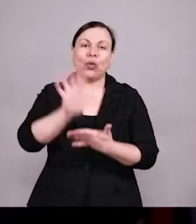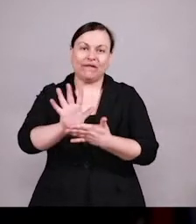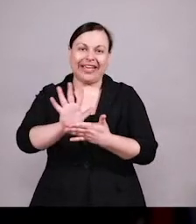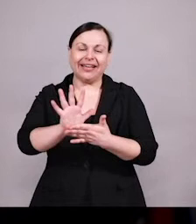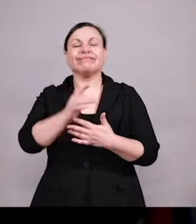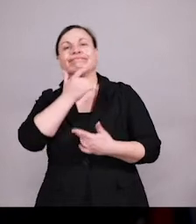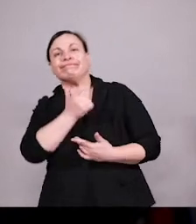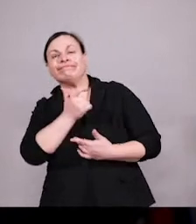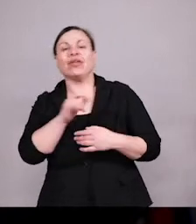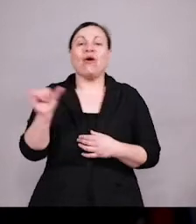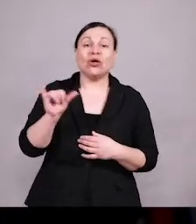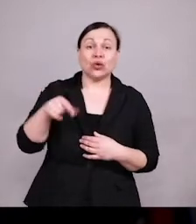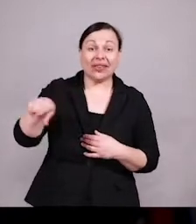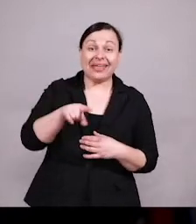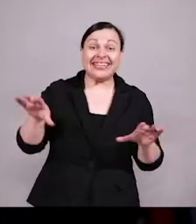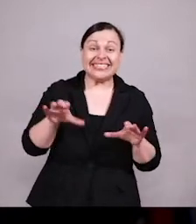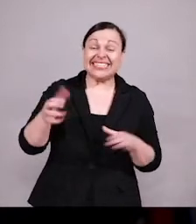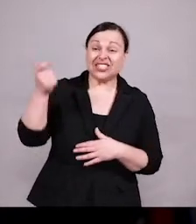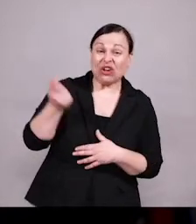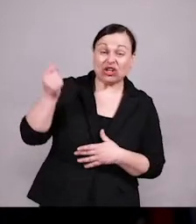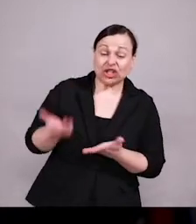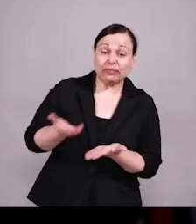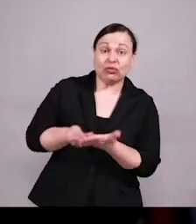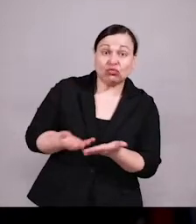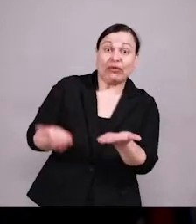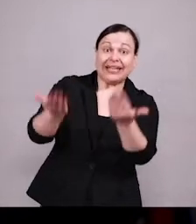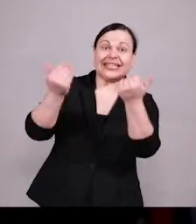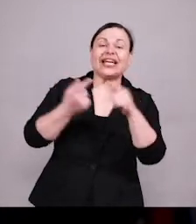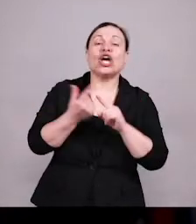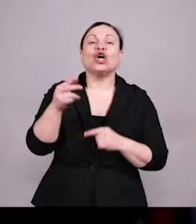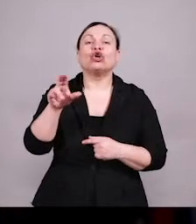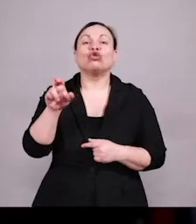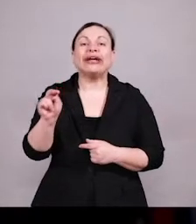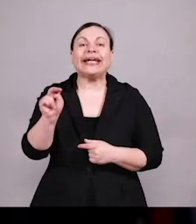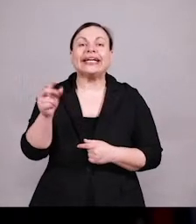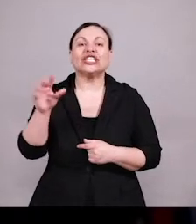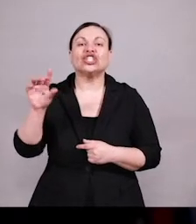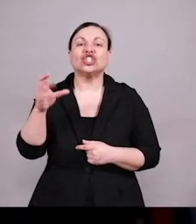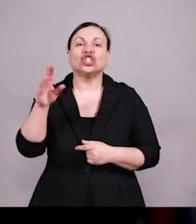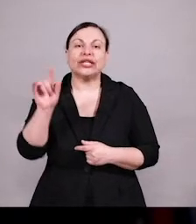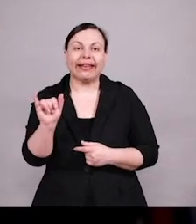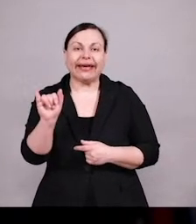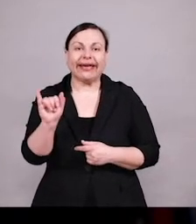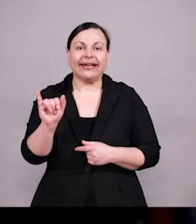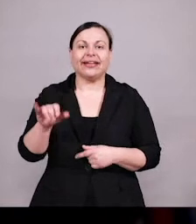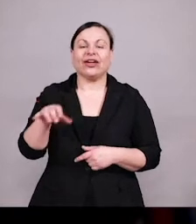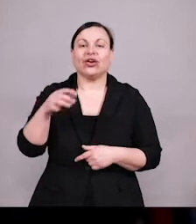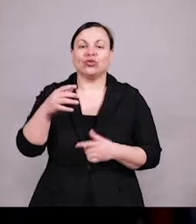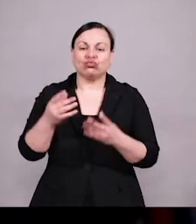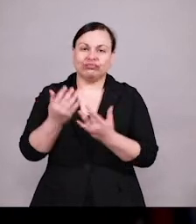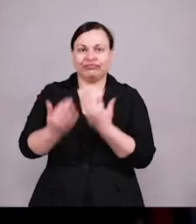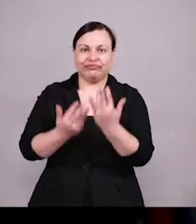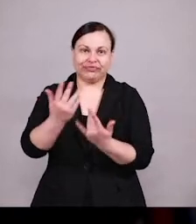scholarships through a 'green chili roast' by post mailing more than 3000 rations of green chile to